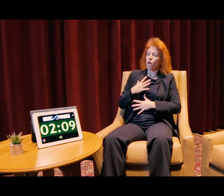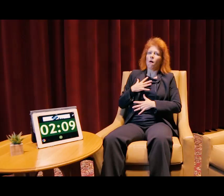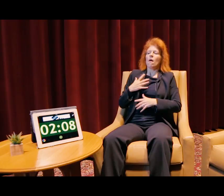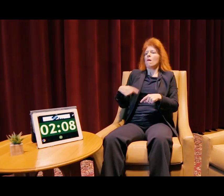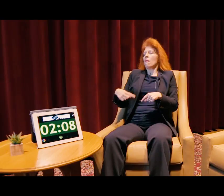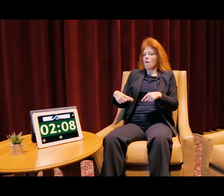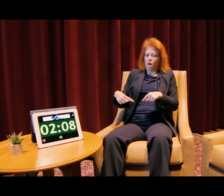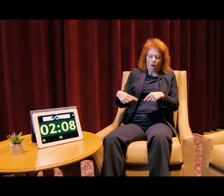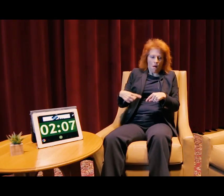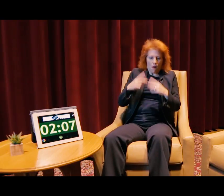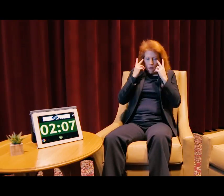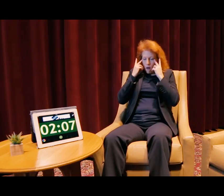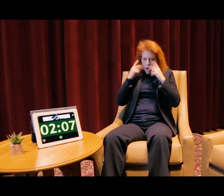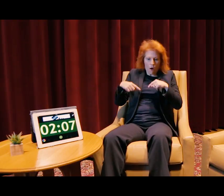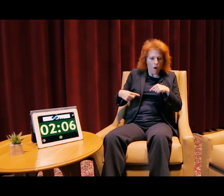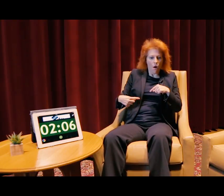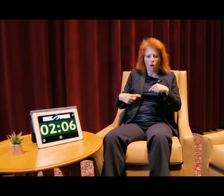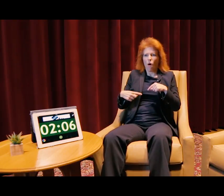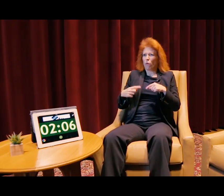my fear of that was so great that I now